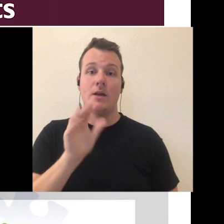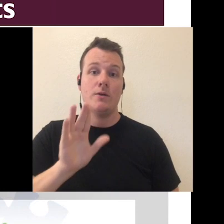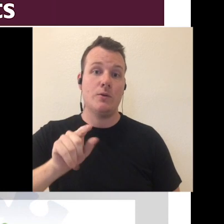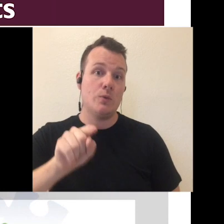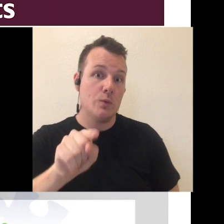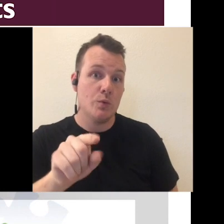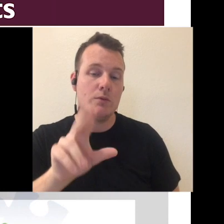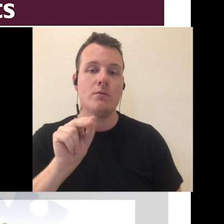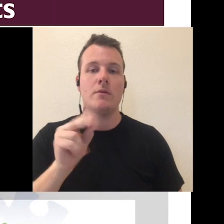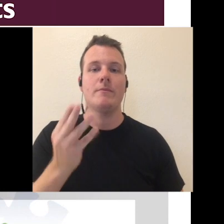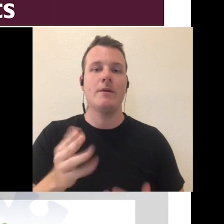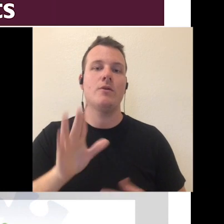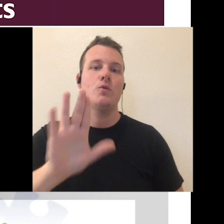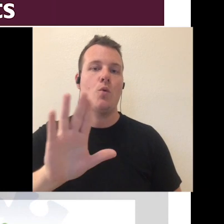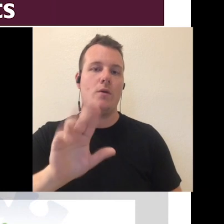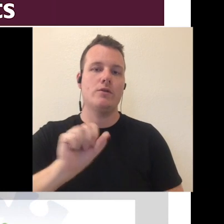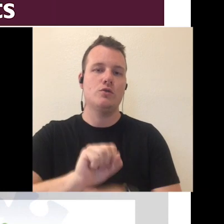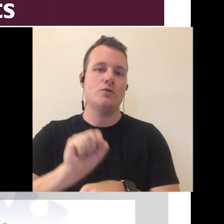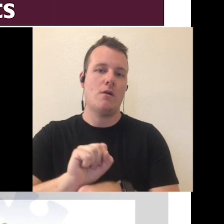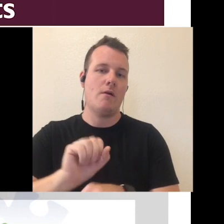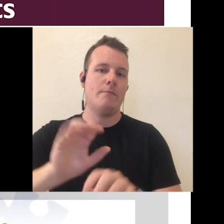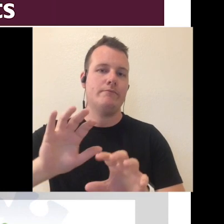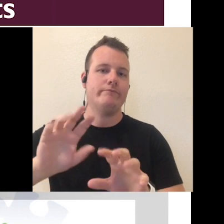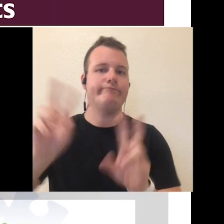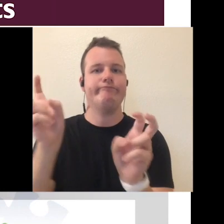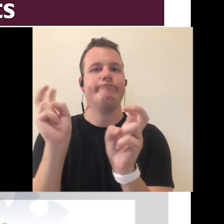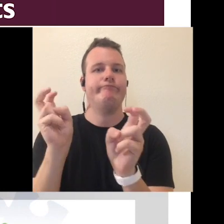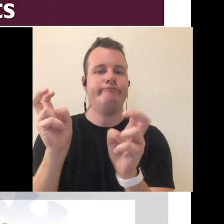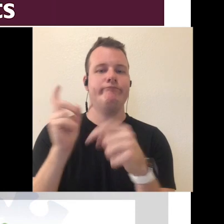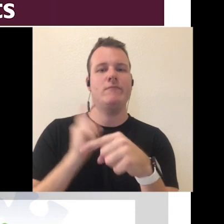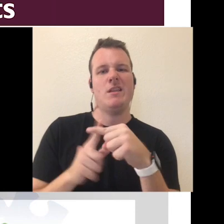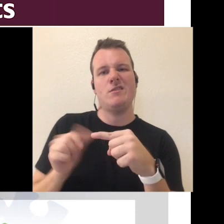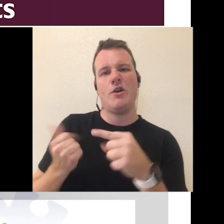not necessarily be you. It might be what you were doing. It might be what you were